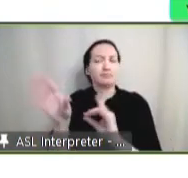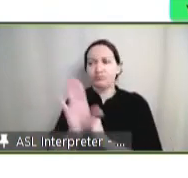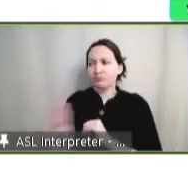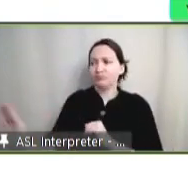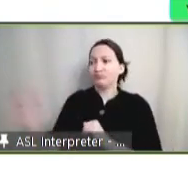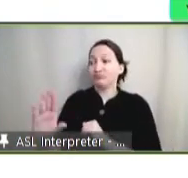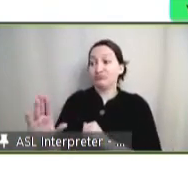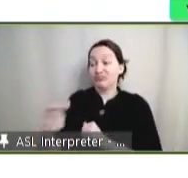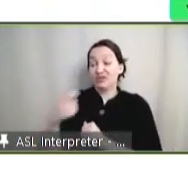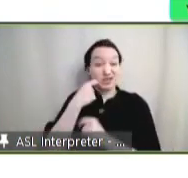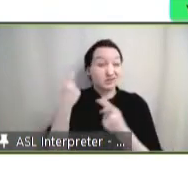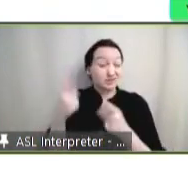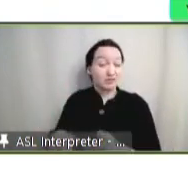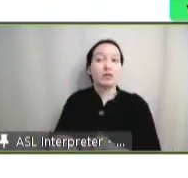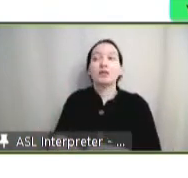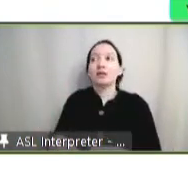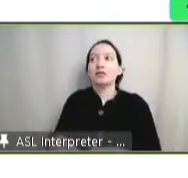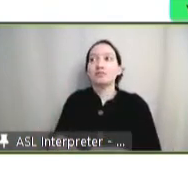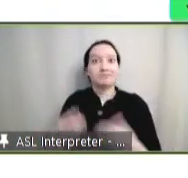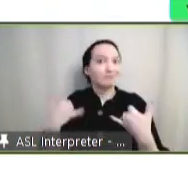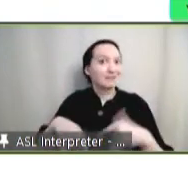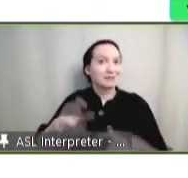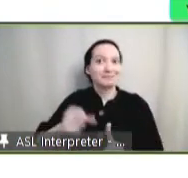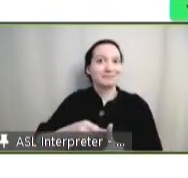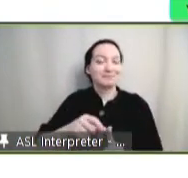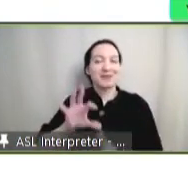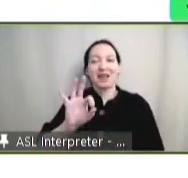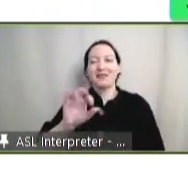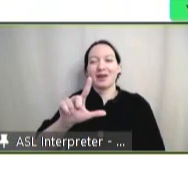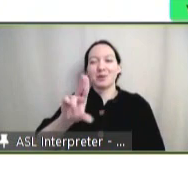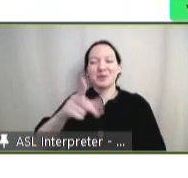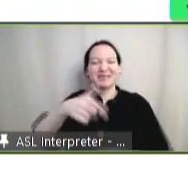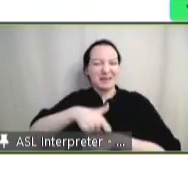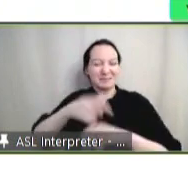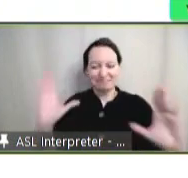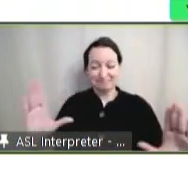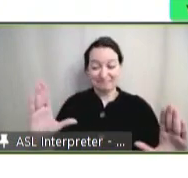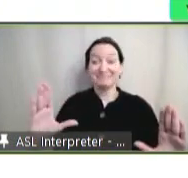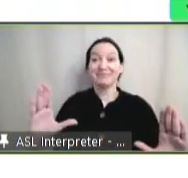now; we're still in the flu season. And before we know it, we'll be back into another one.